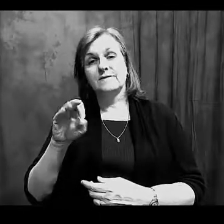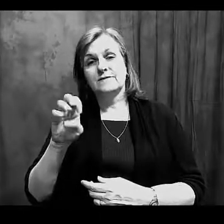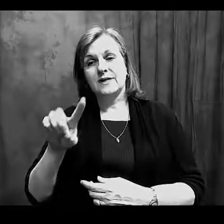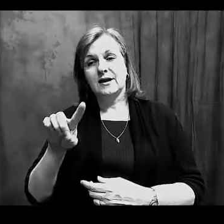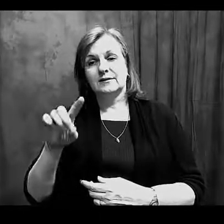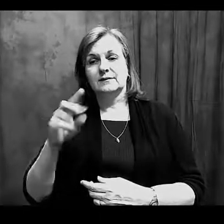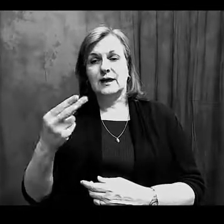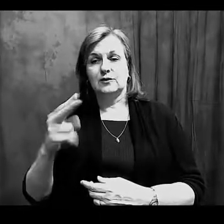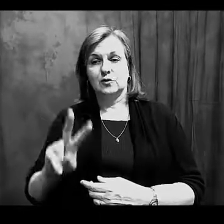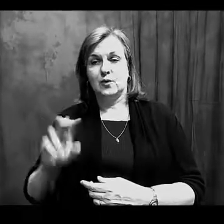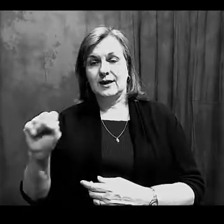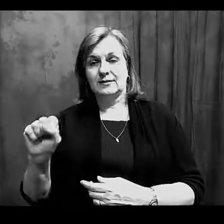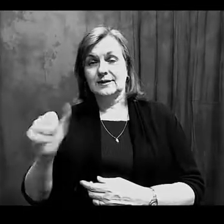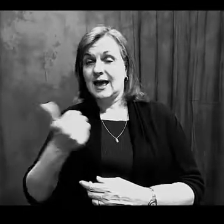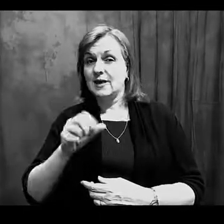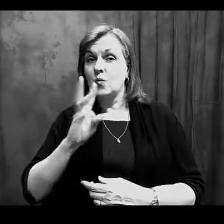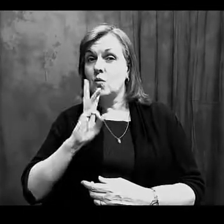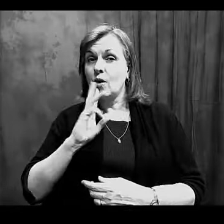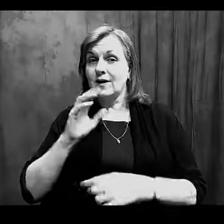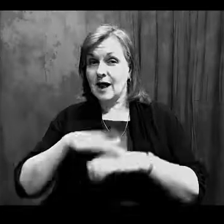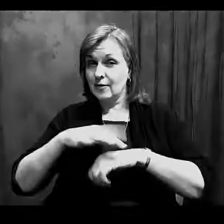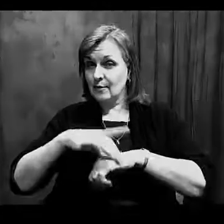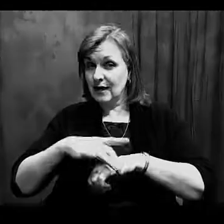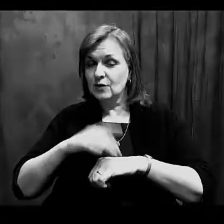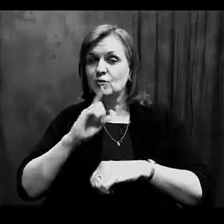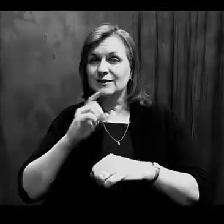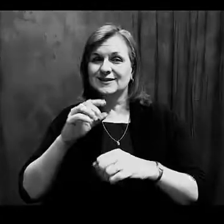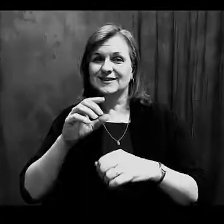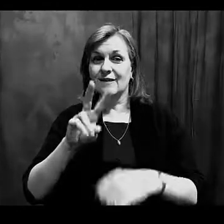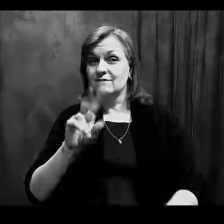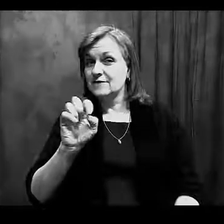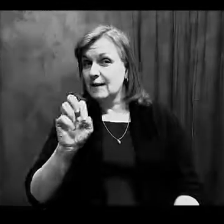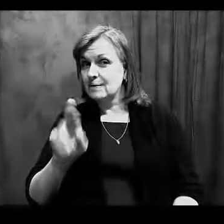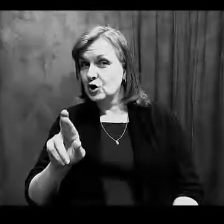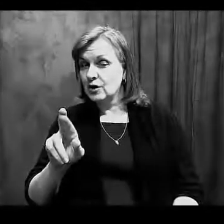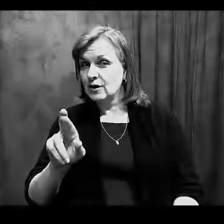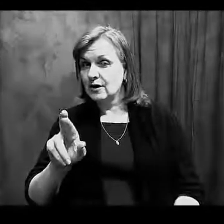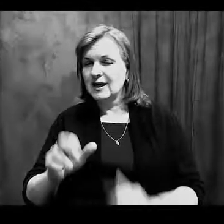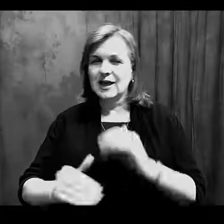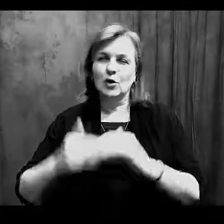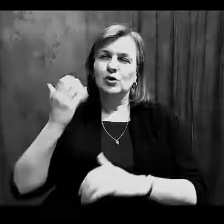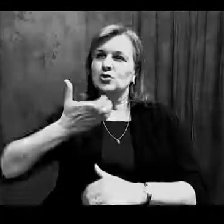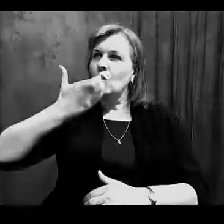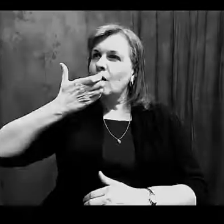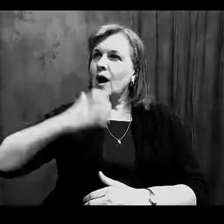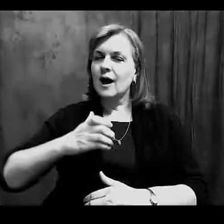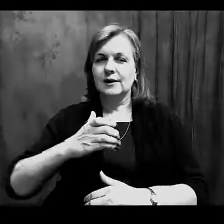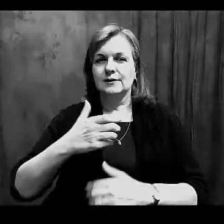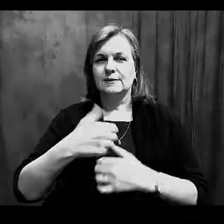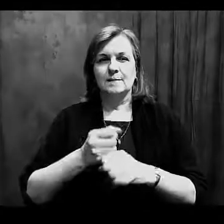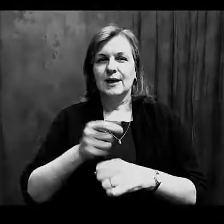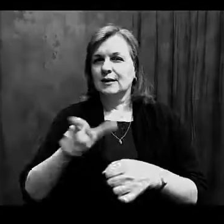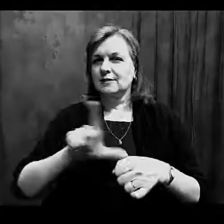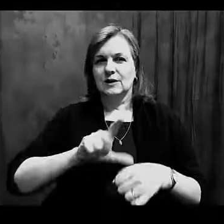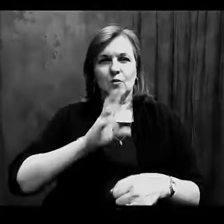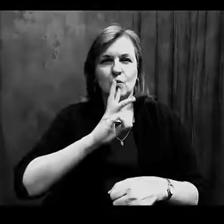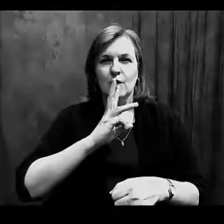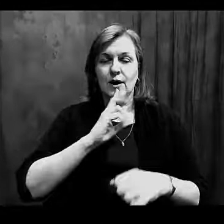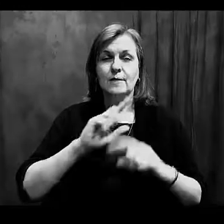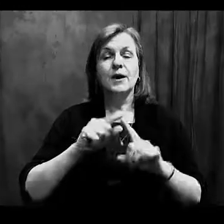on the planet was in the form of water vapor there simply was too much heat to keep the water in its liquid form but as the earth cooled